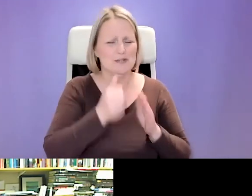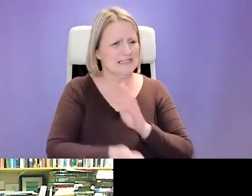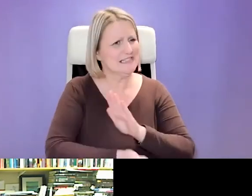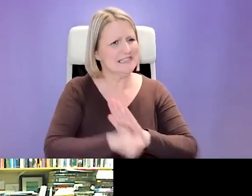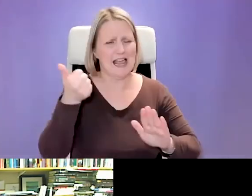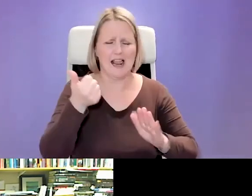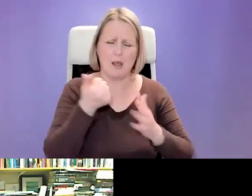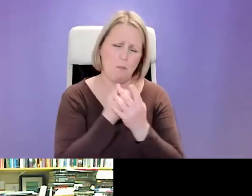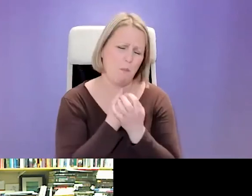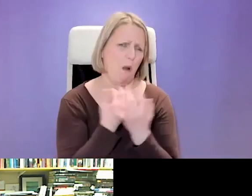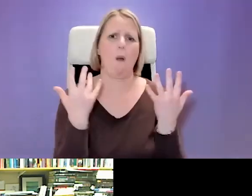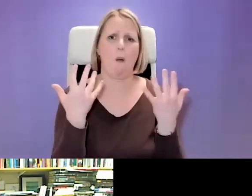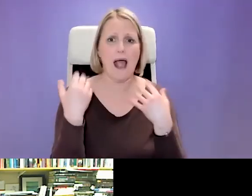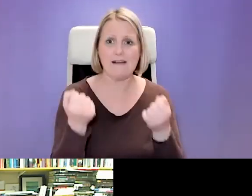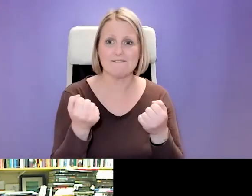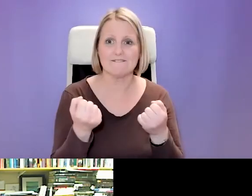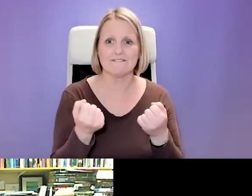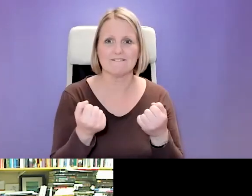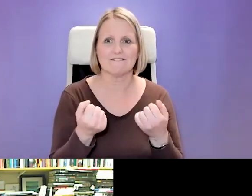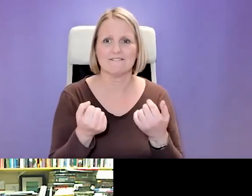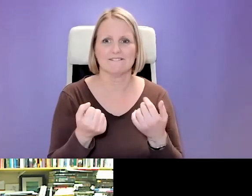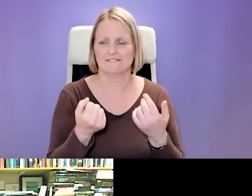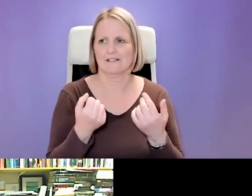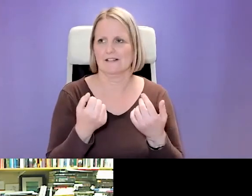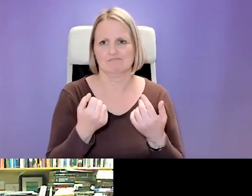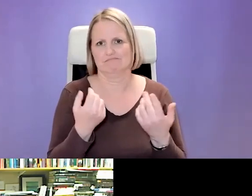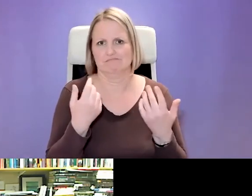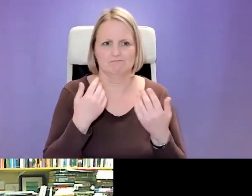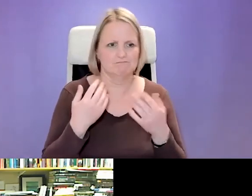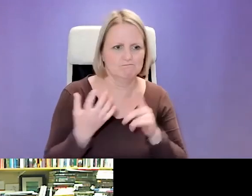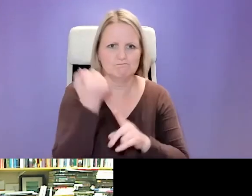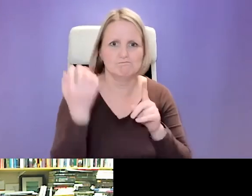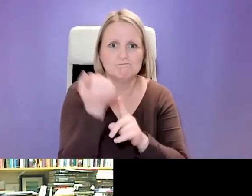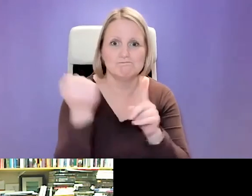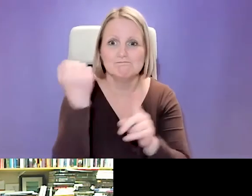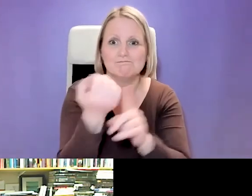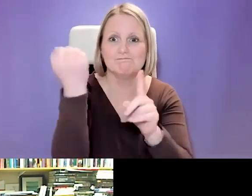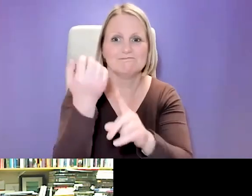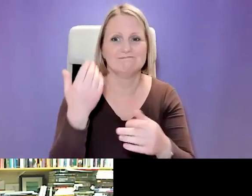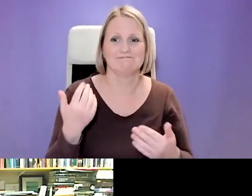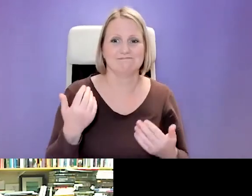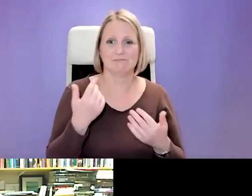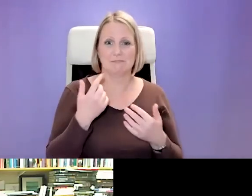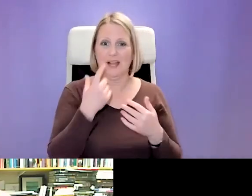in a kind of worldly sense, in a creational sense and who are never building anyone else up, right?